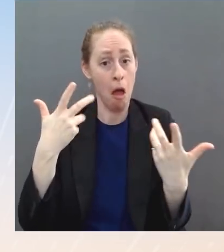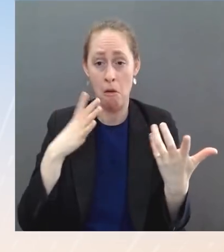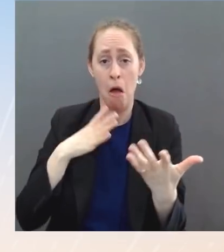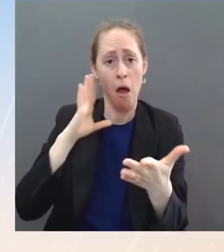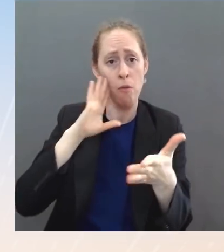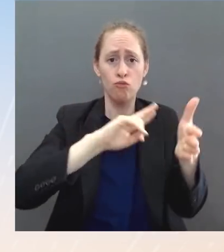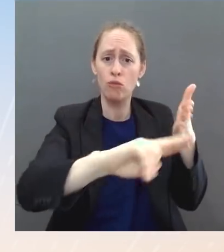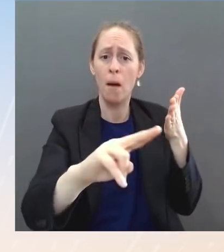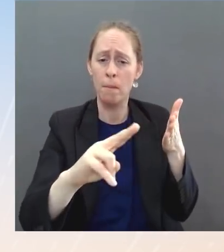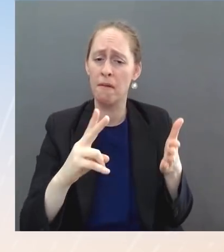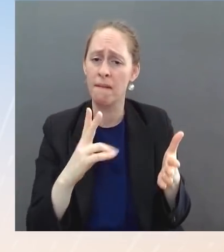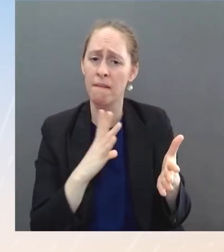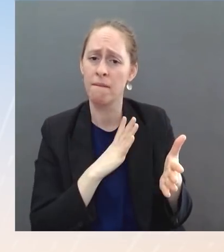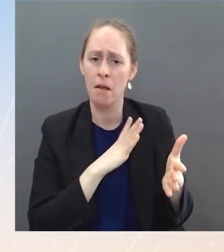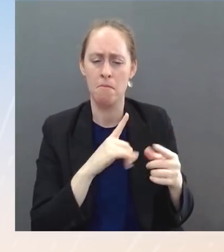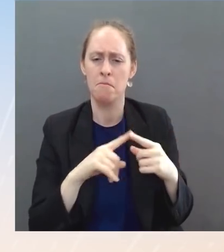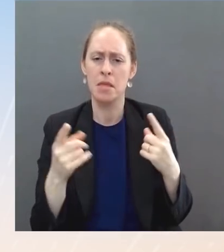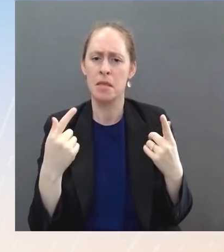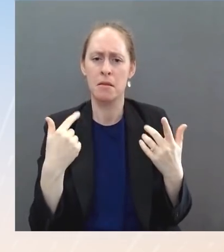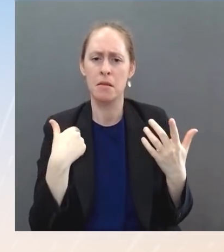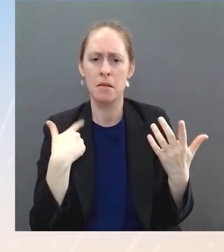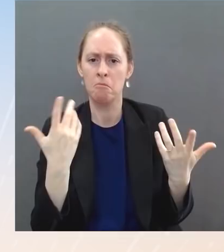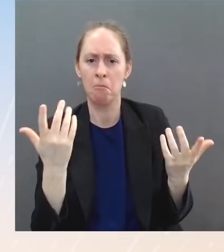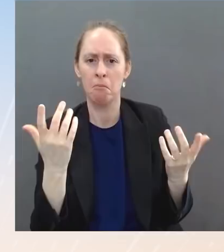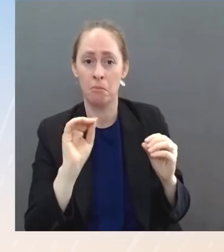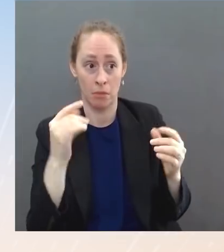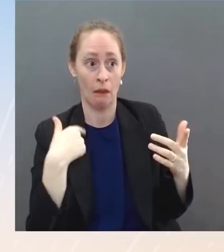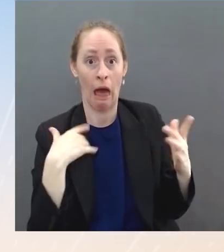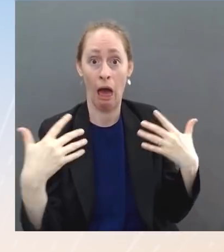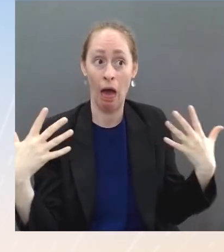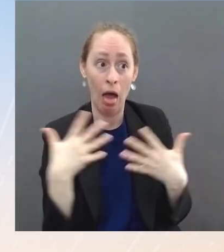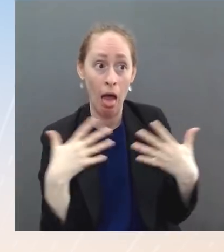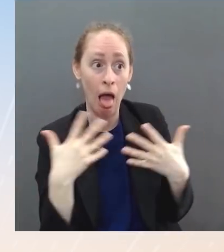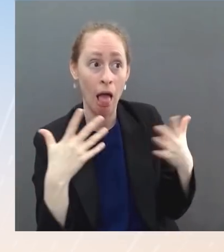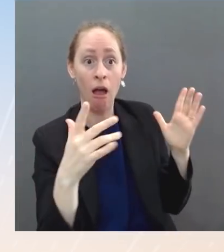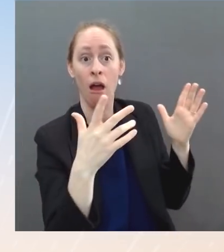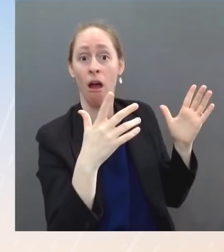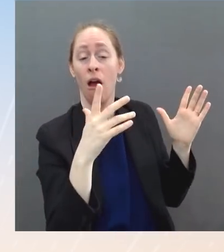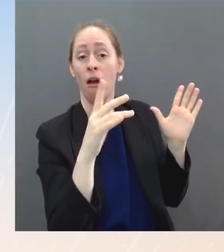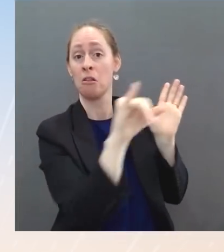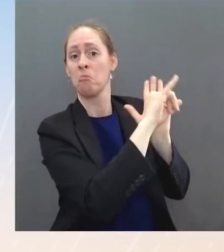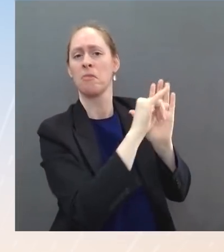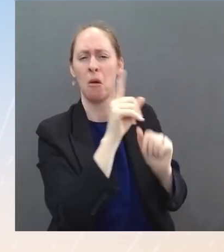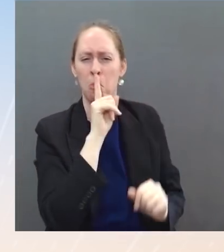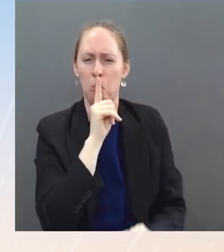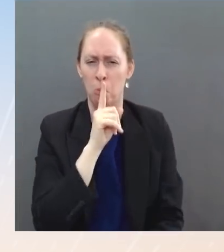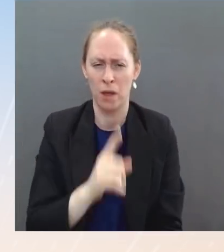The Press: And sorry -- sorry, one quick question on France, Jake. They are -- they have suggested that, you know,